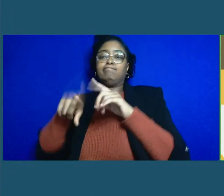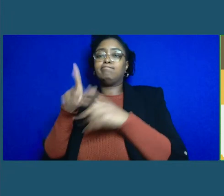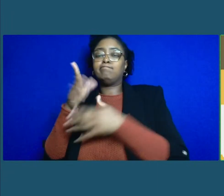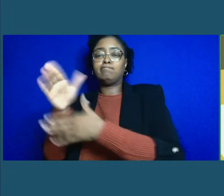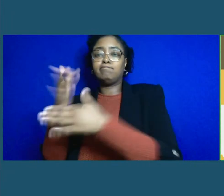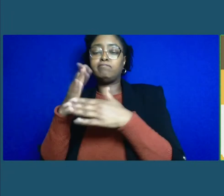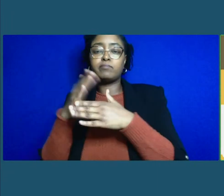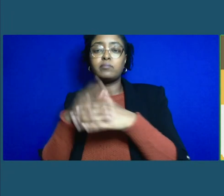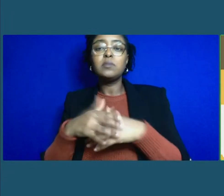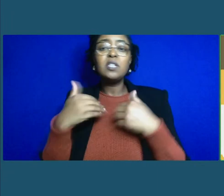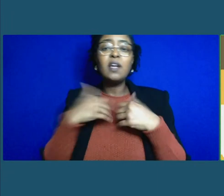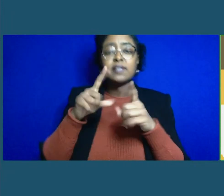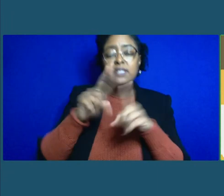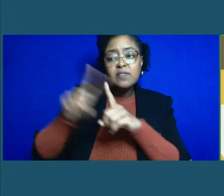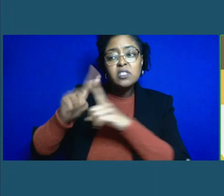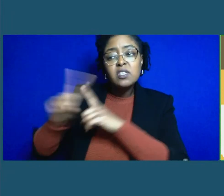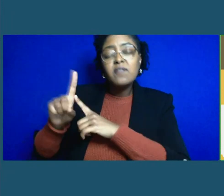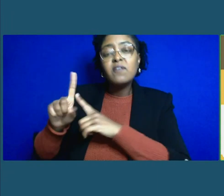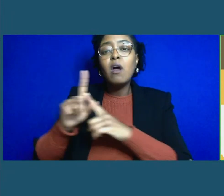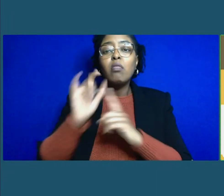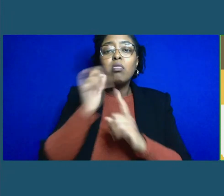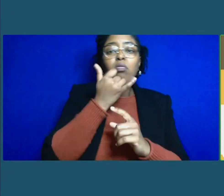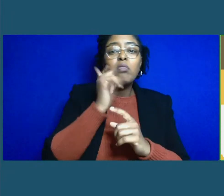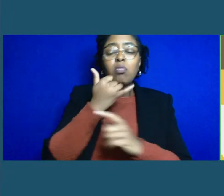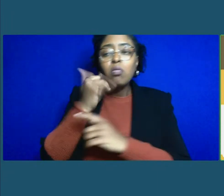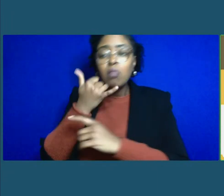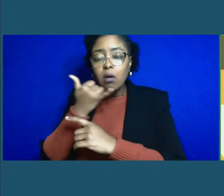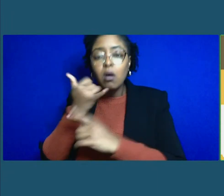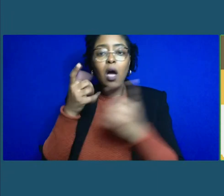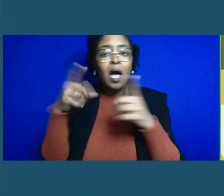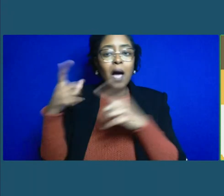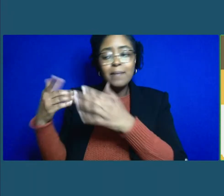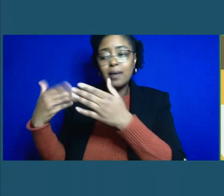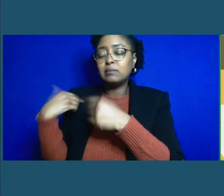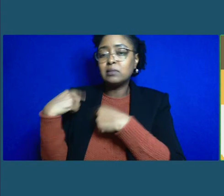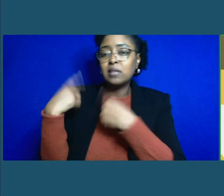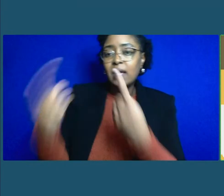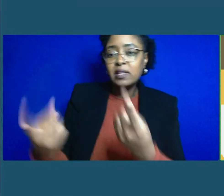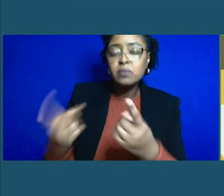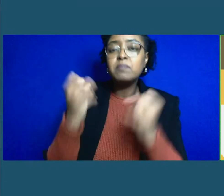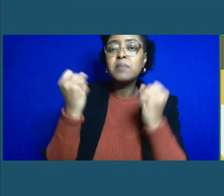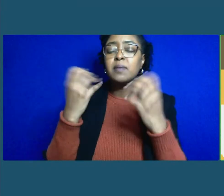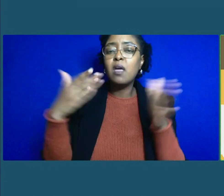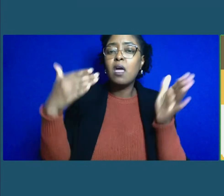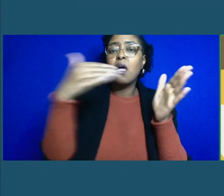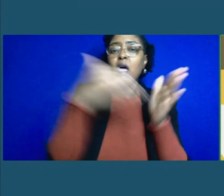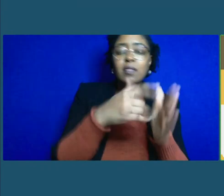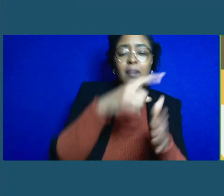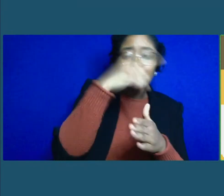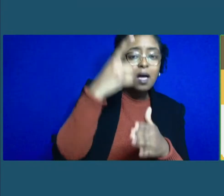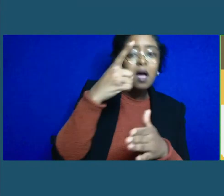over 90 via zoom. There have been many more instances since that November 9th meeting, including multiple incidents and